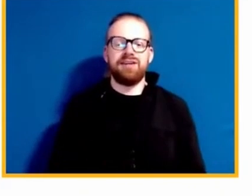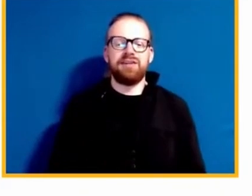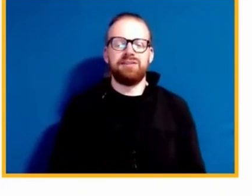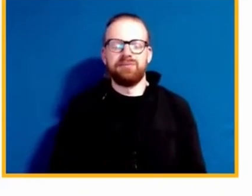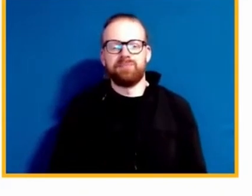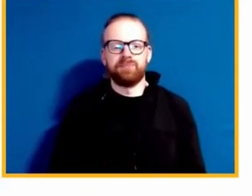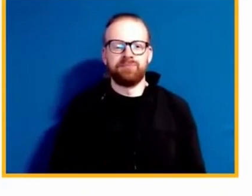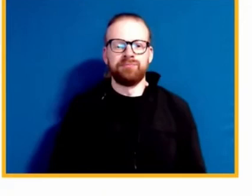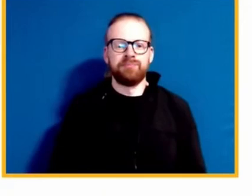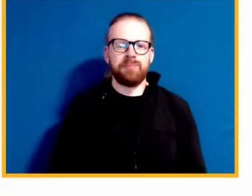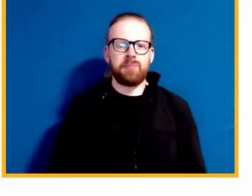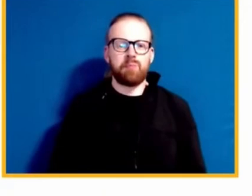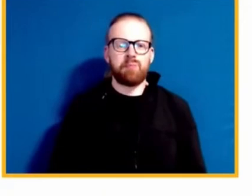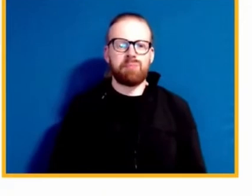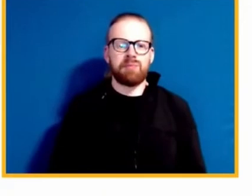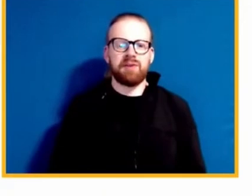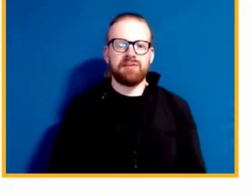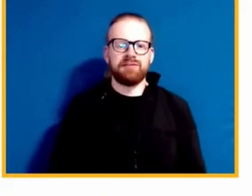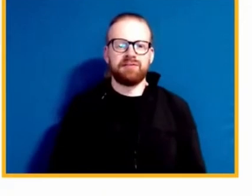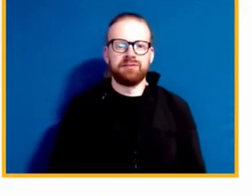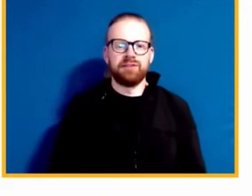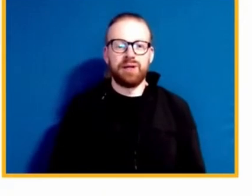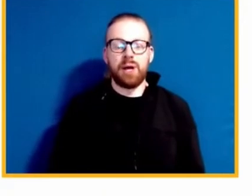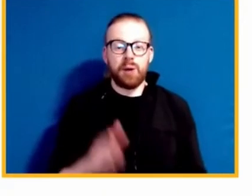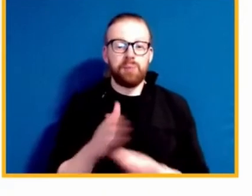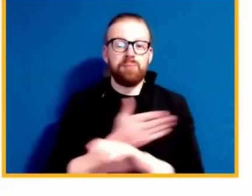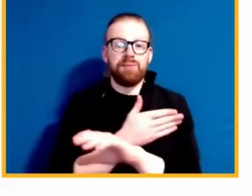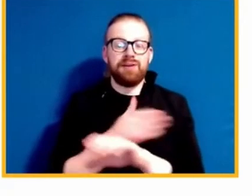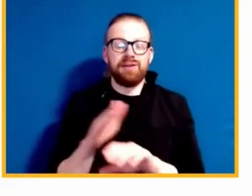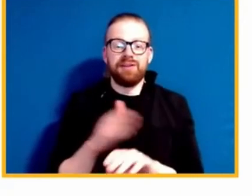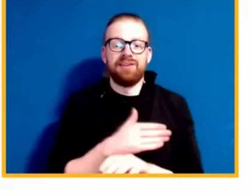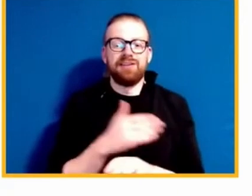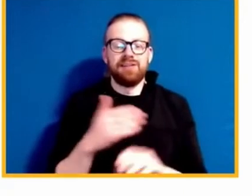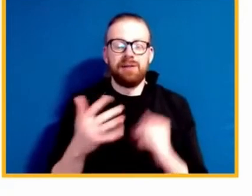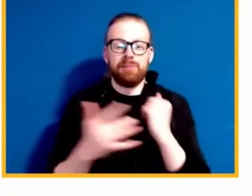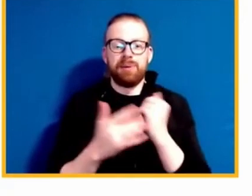let's get on to our next dancer who's got music as technically part of their name